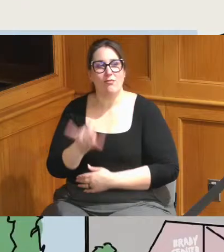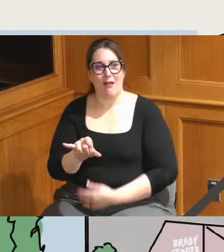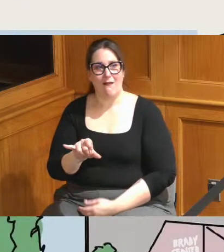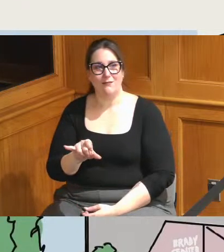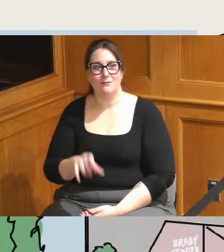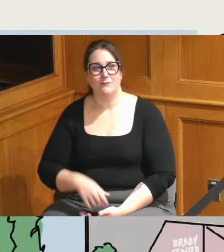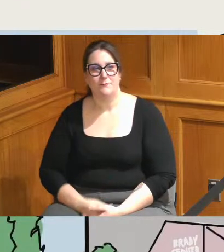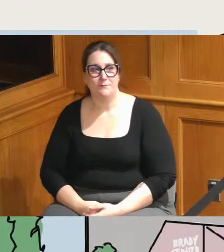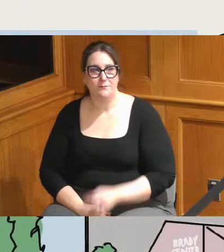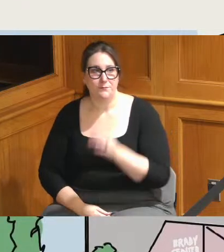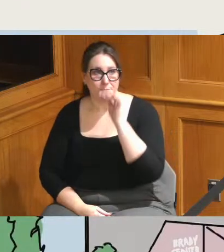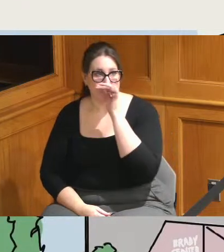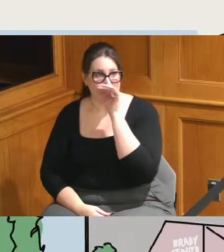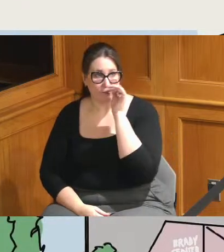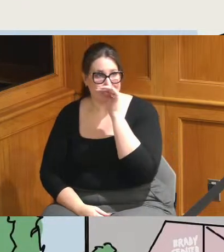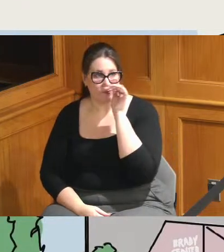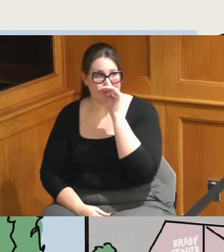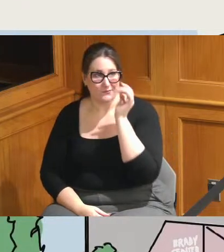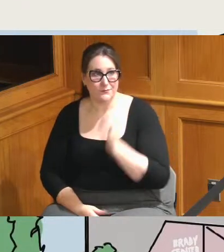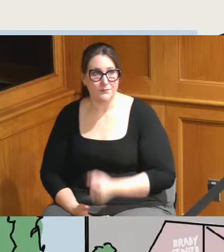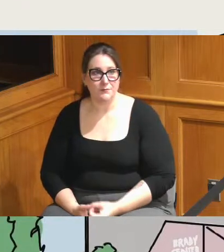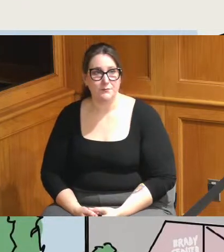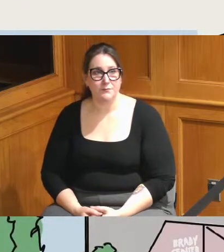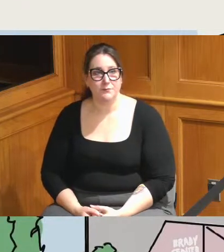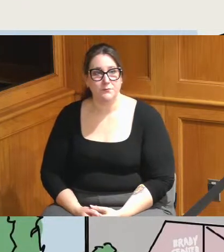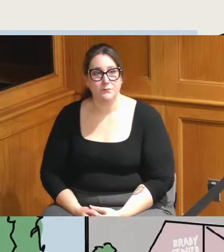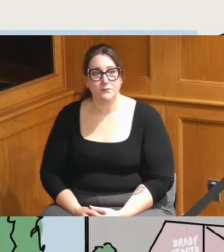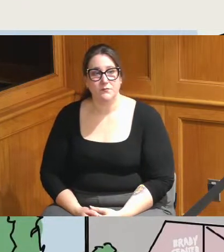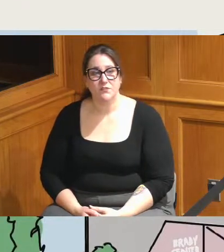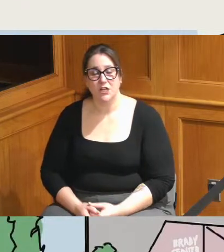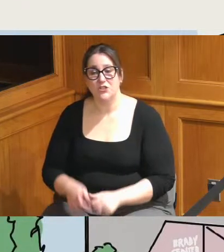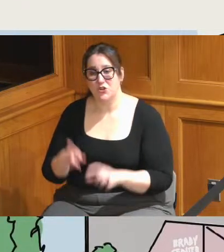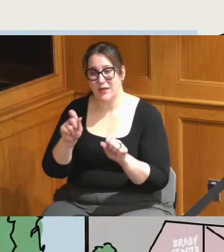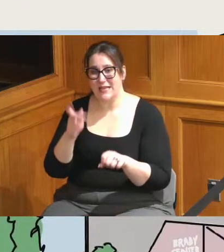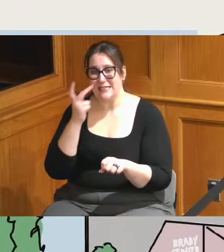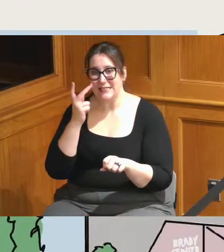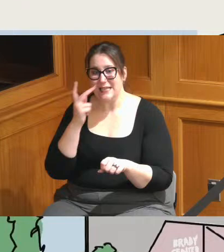at the Brady Center with mixed use building off to our left here. That would be lot 24. You can